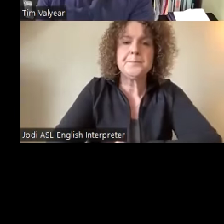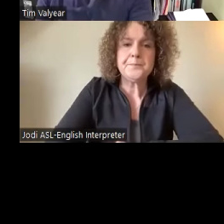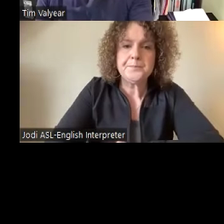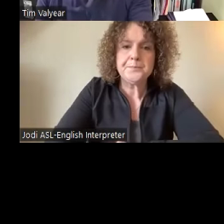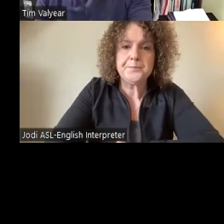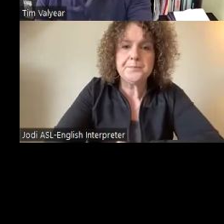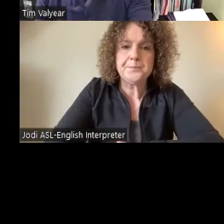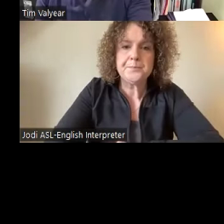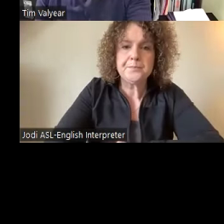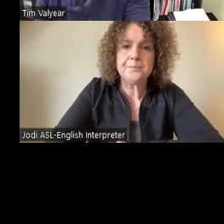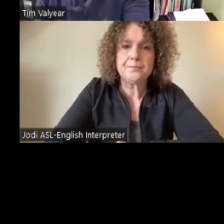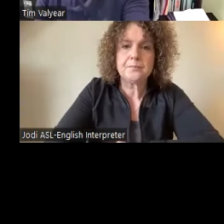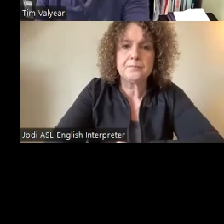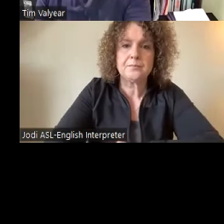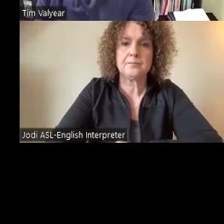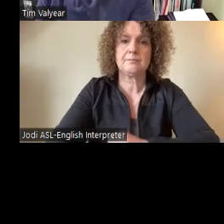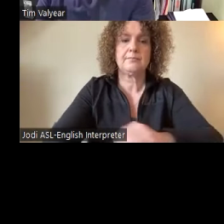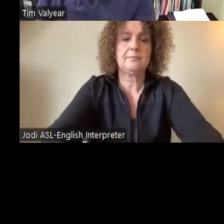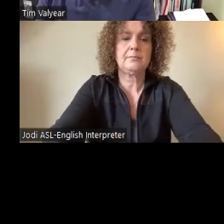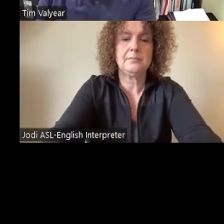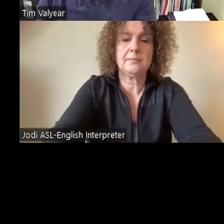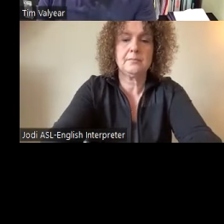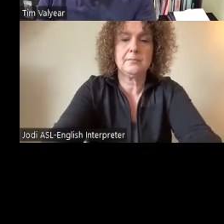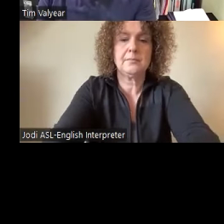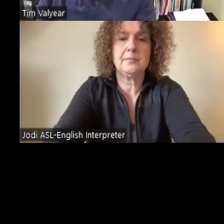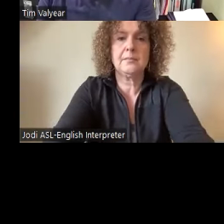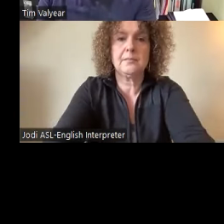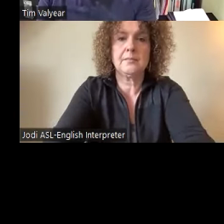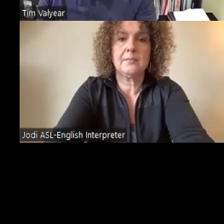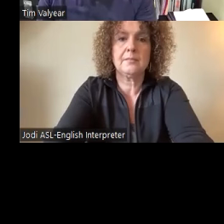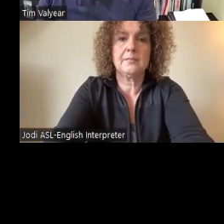expand your knowledge of infection prevention and